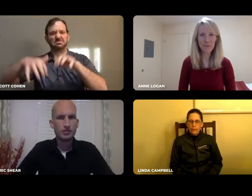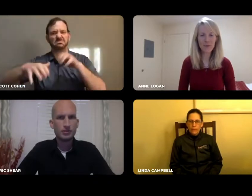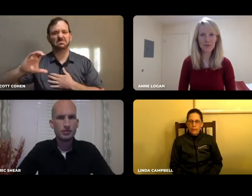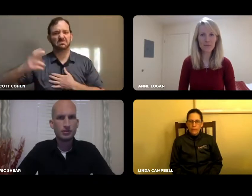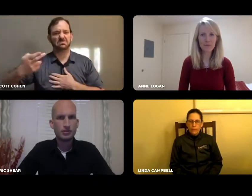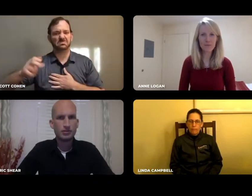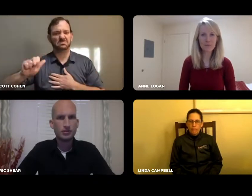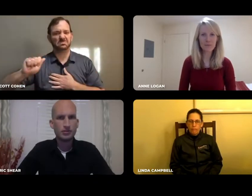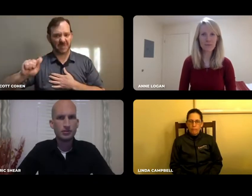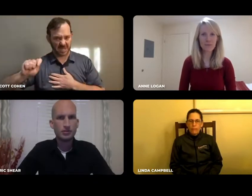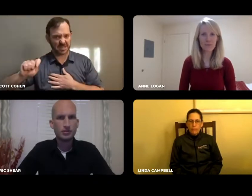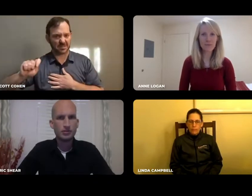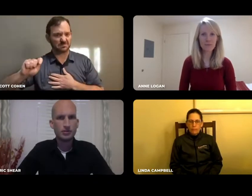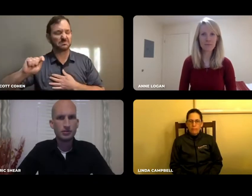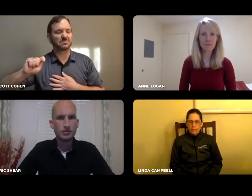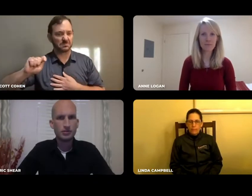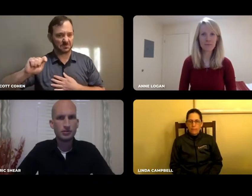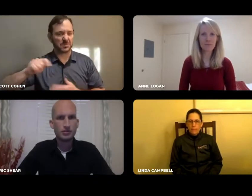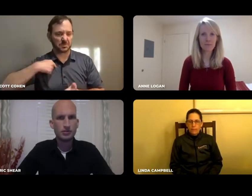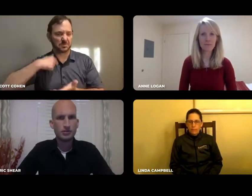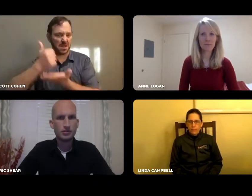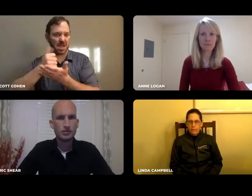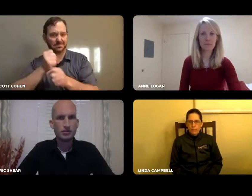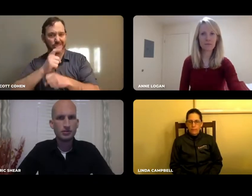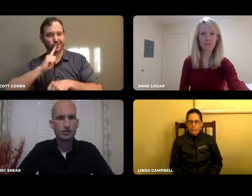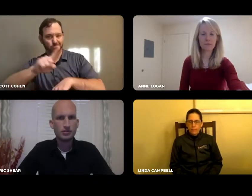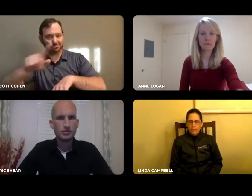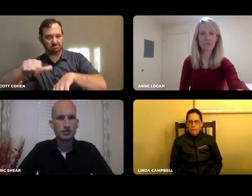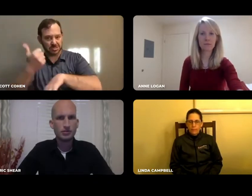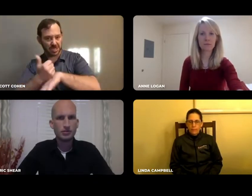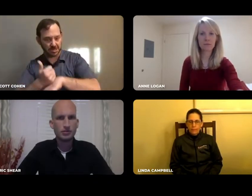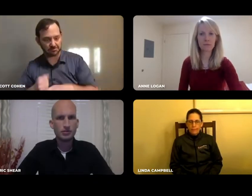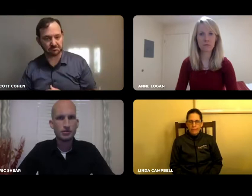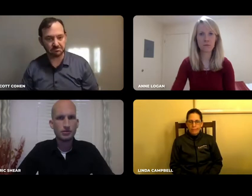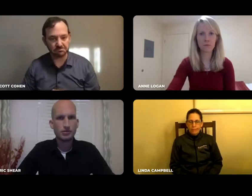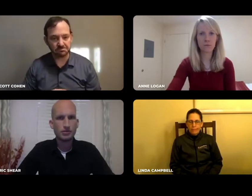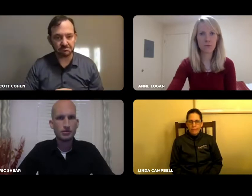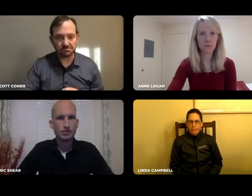If you have trouble with the set